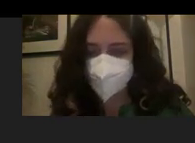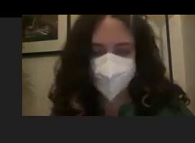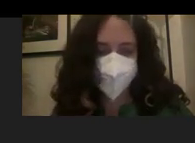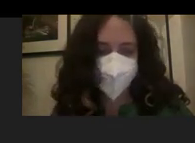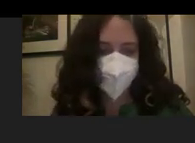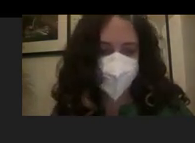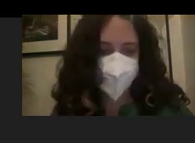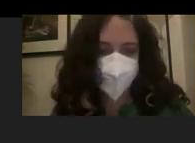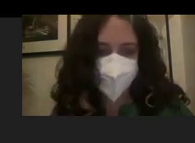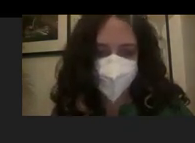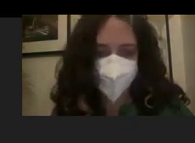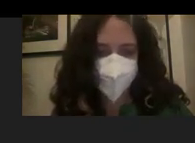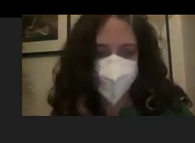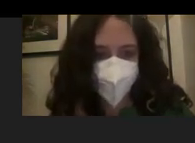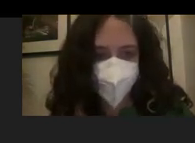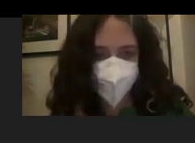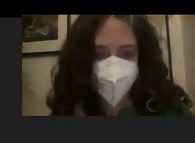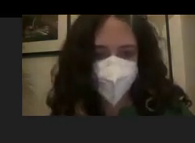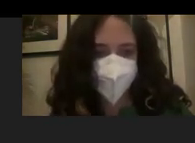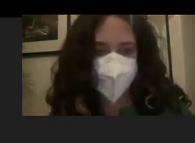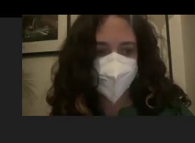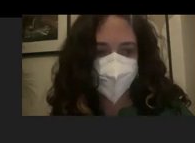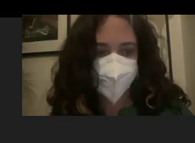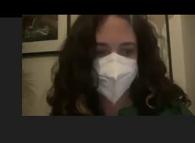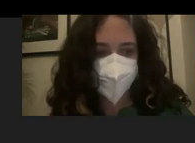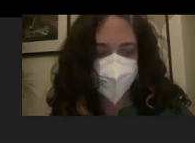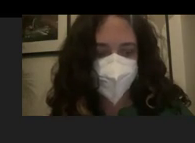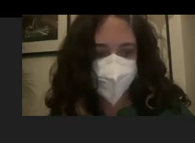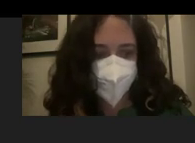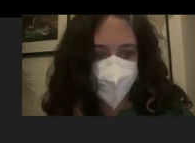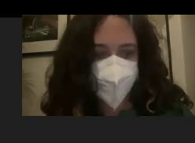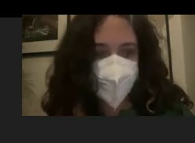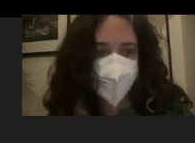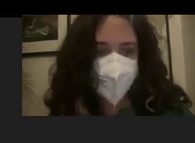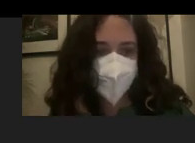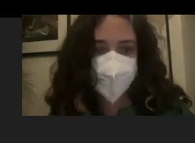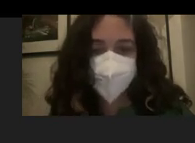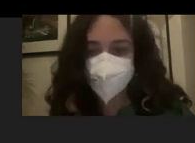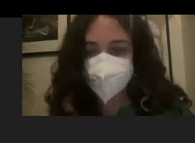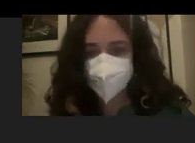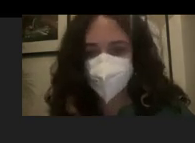mask bans and fascism but I'll just read the next slide briefly and then we'll close everyone is at